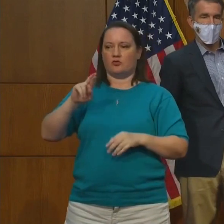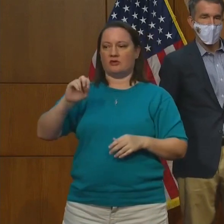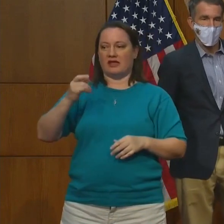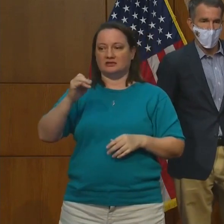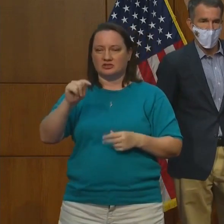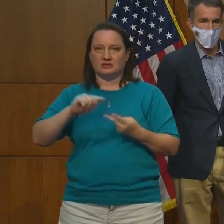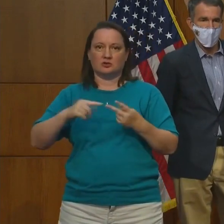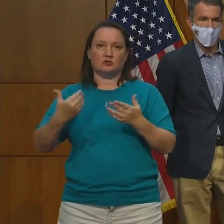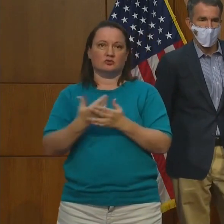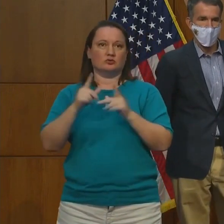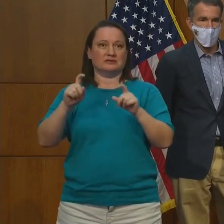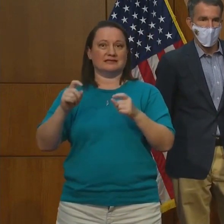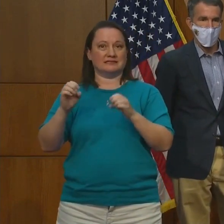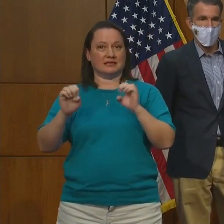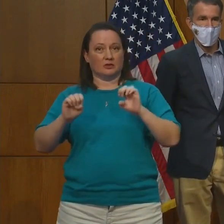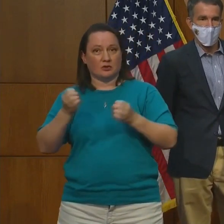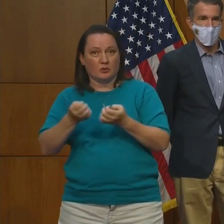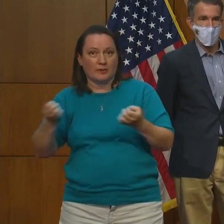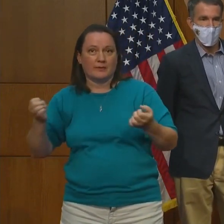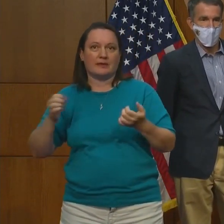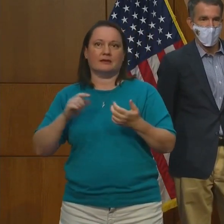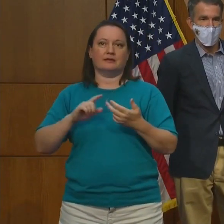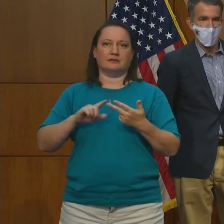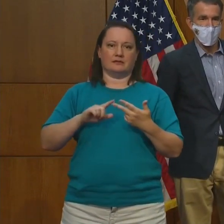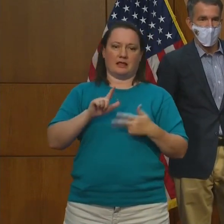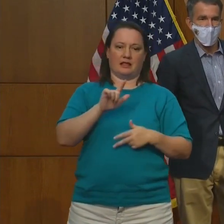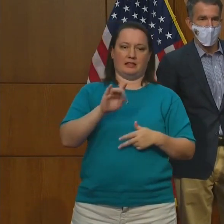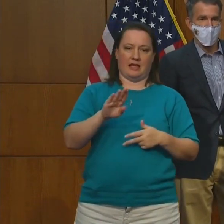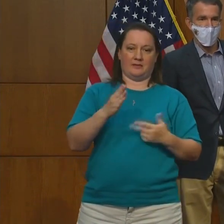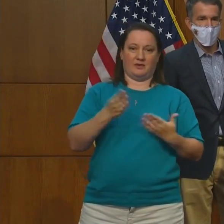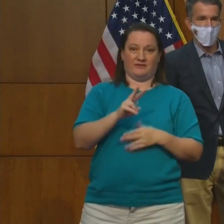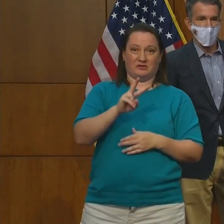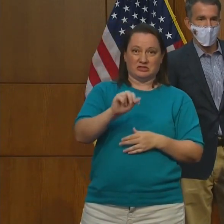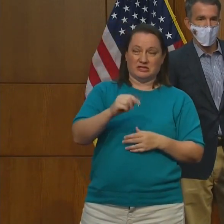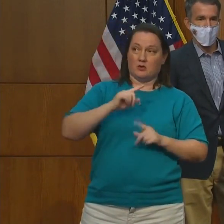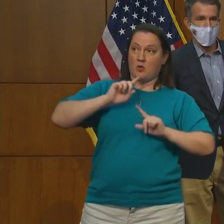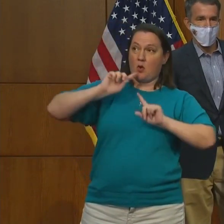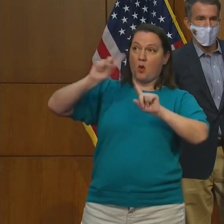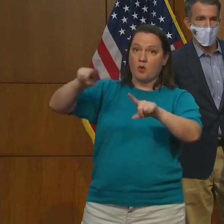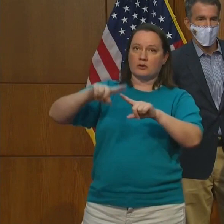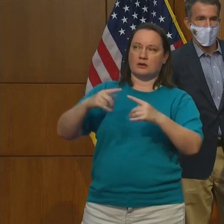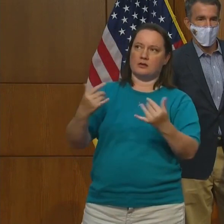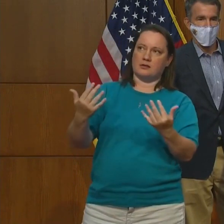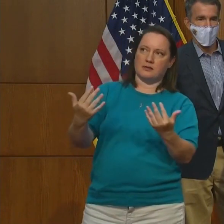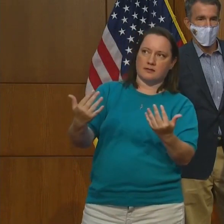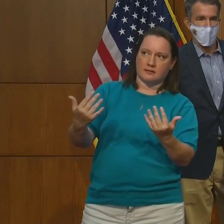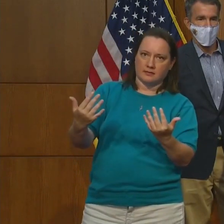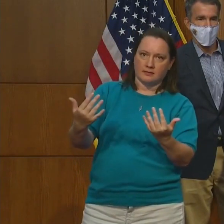SO AGAIN THERE'S A NATIONAL MARKET FOR REAGENTS FOR NEW TESTING EQUIPMENT WITH